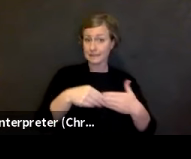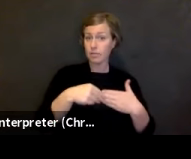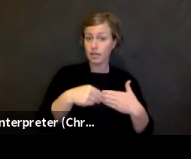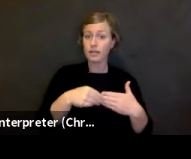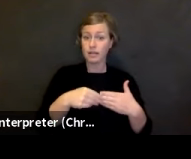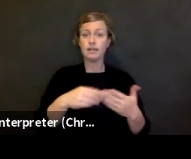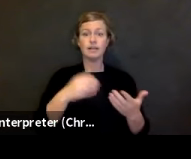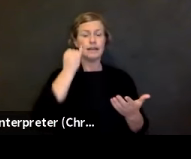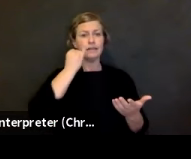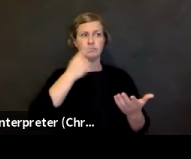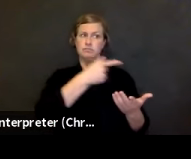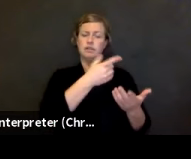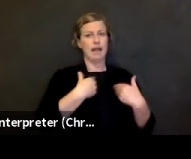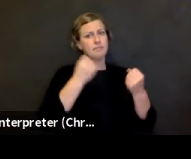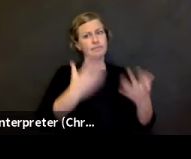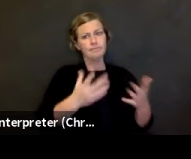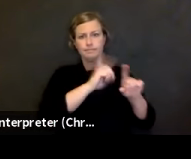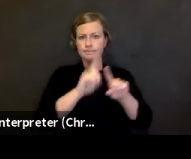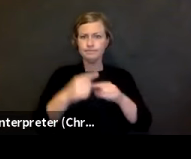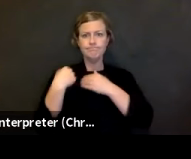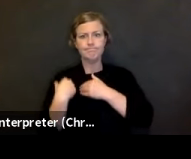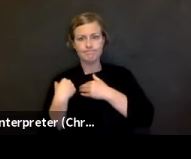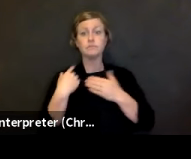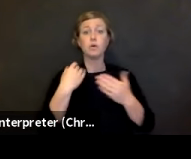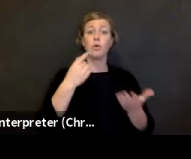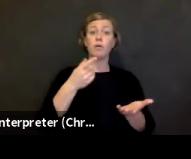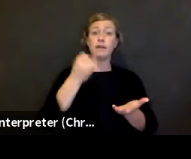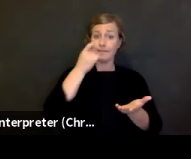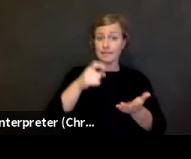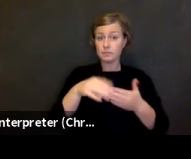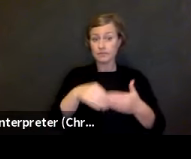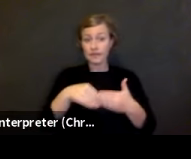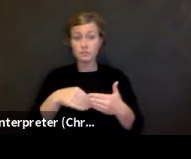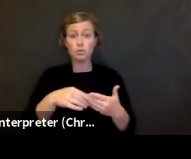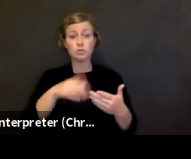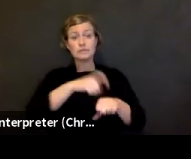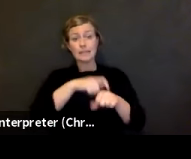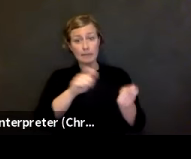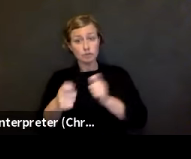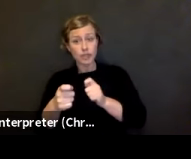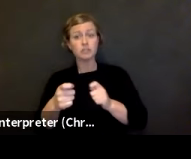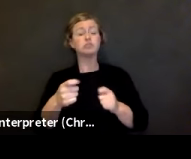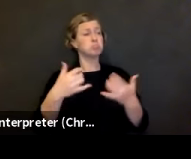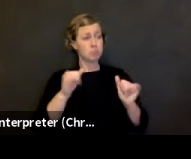admit it. Be flexible. There's a lot of last minute time constraints. If the time of your meeting changes or